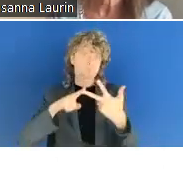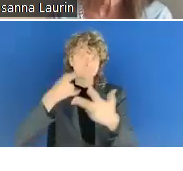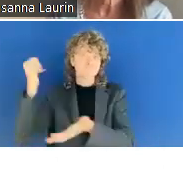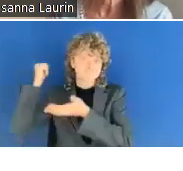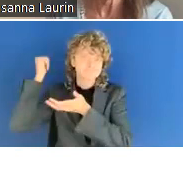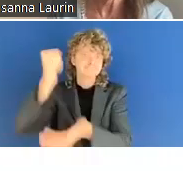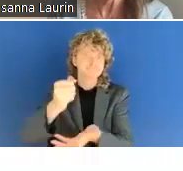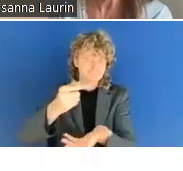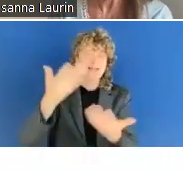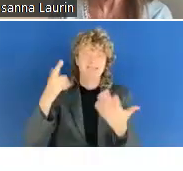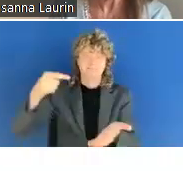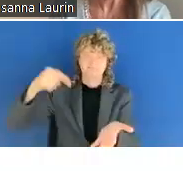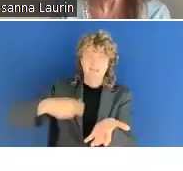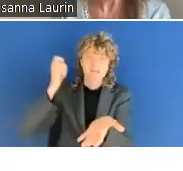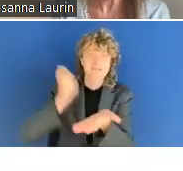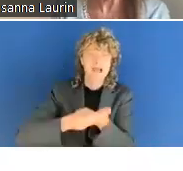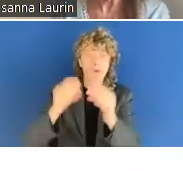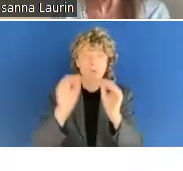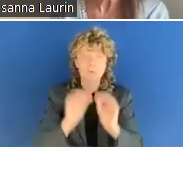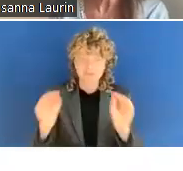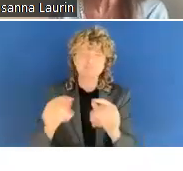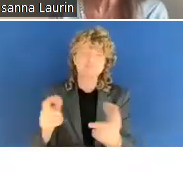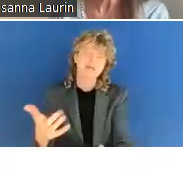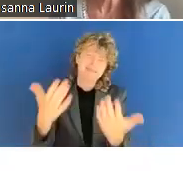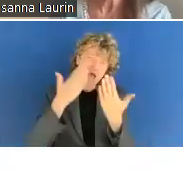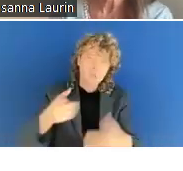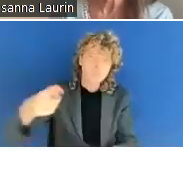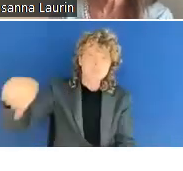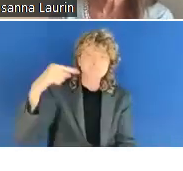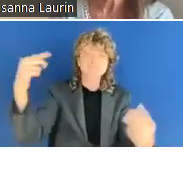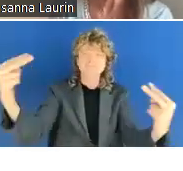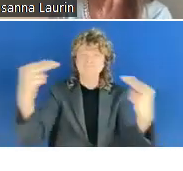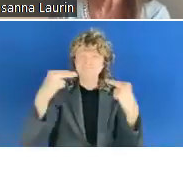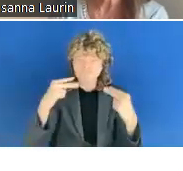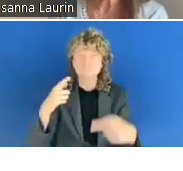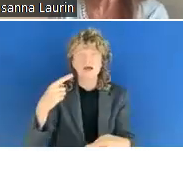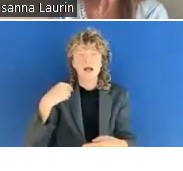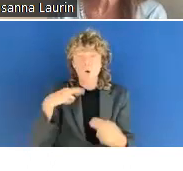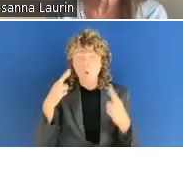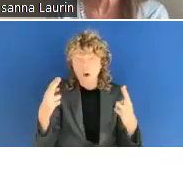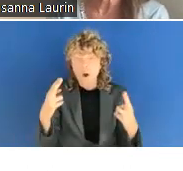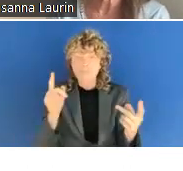I hope to see you soon in some meet up, or drop-in, or webinar, or event, or something else.